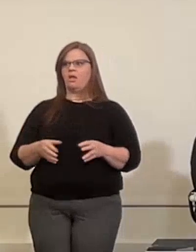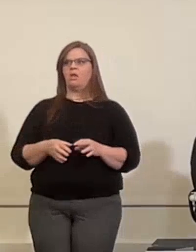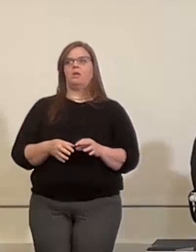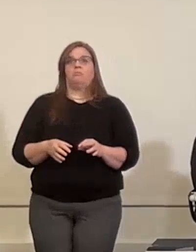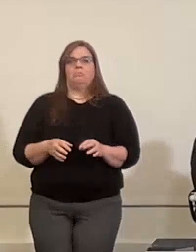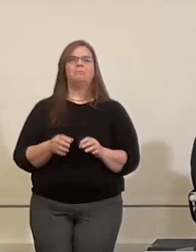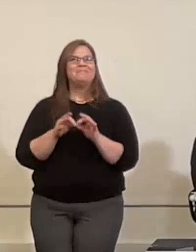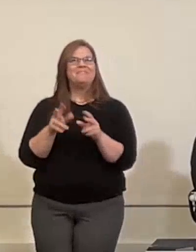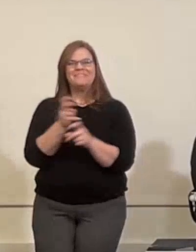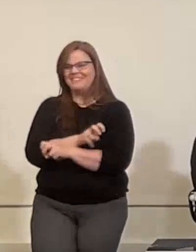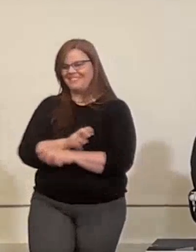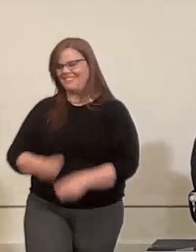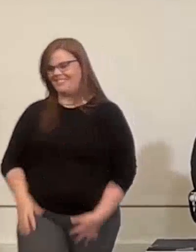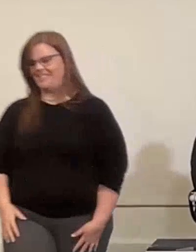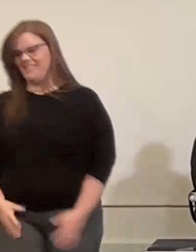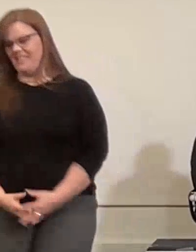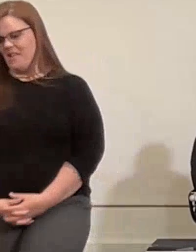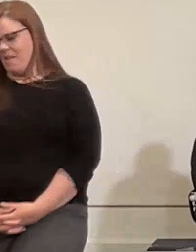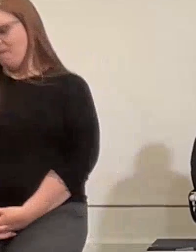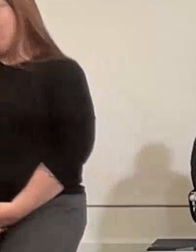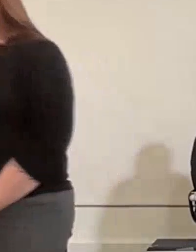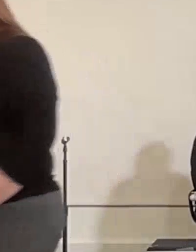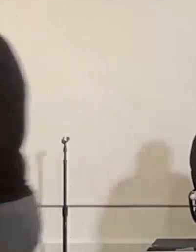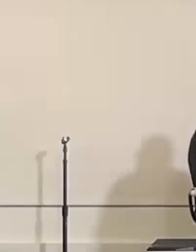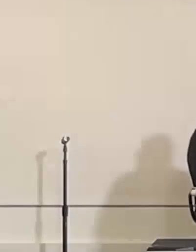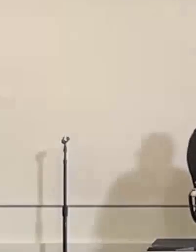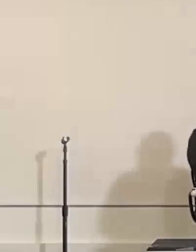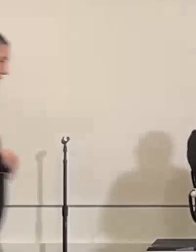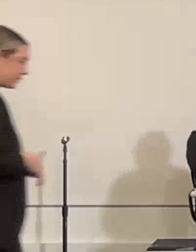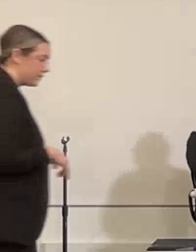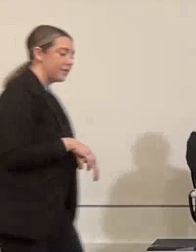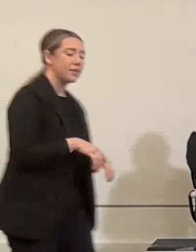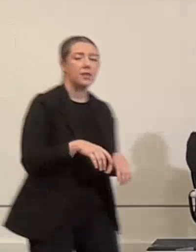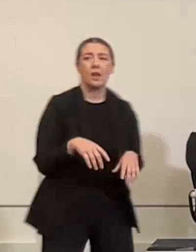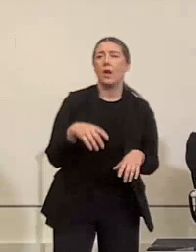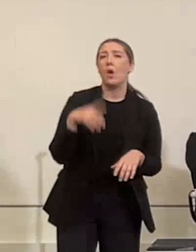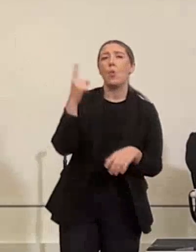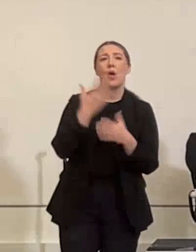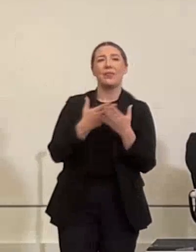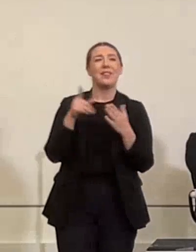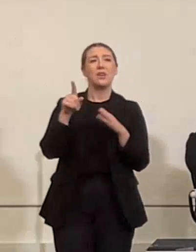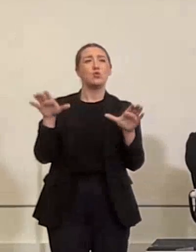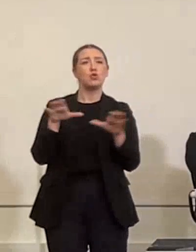One thing I do do is like you show them the benefit of what it's had to our users.